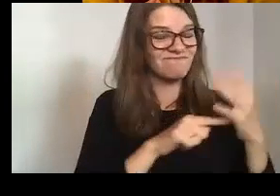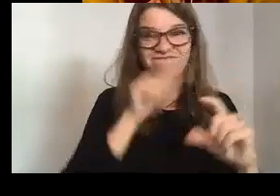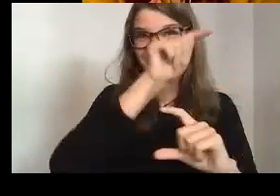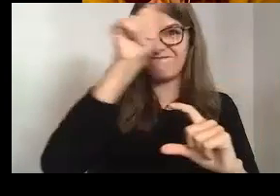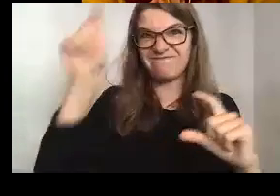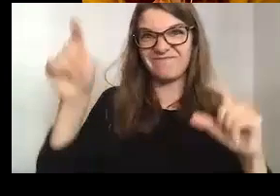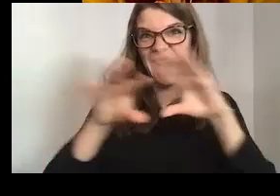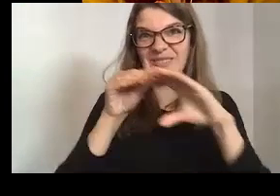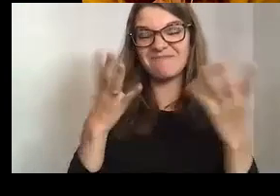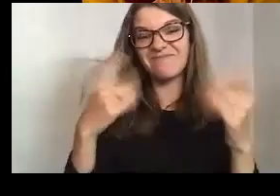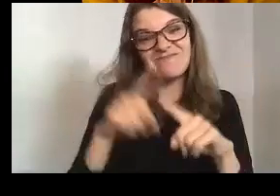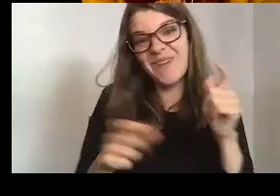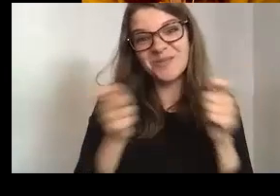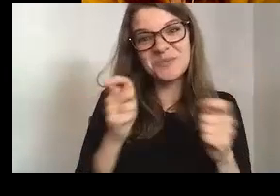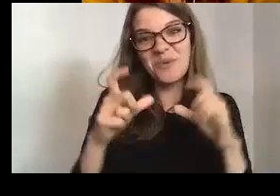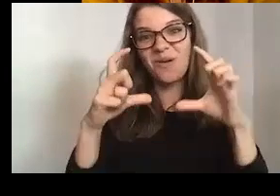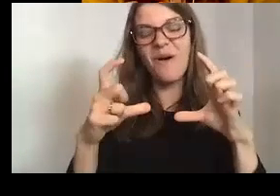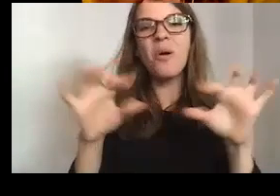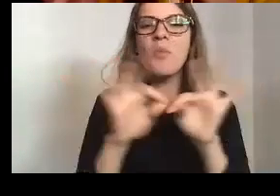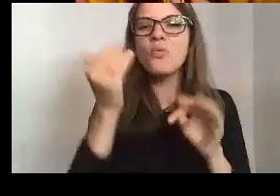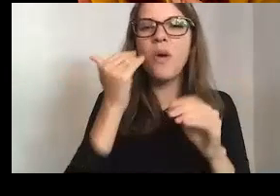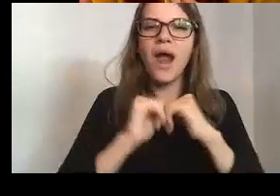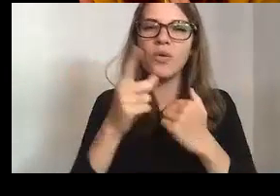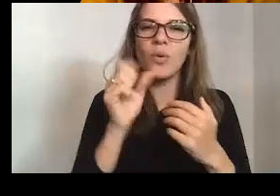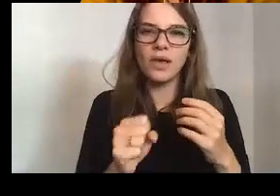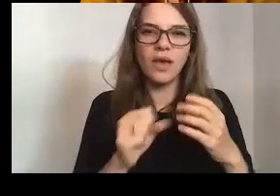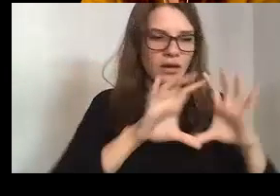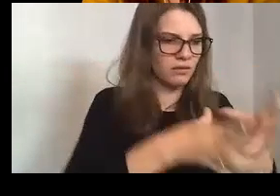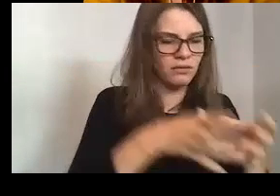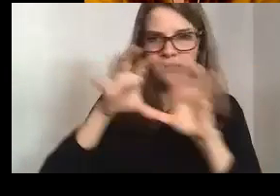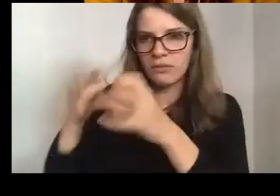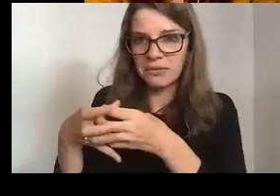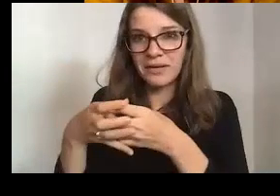where to put our efforts if we're feeling a little bit overwhelmed